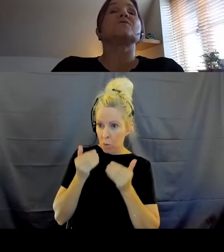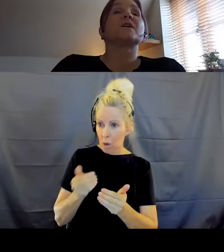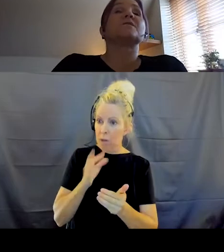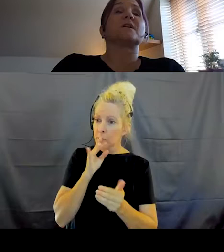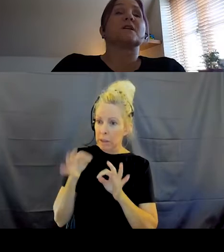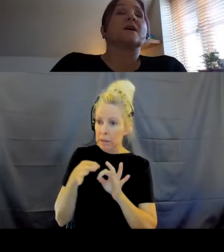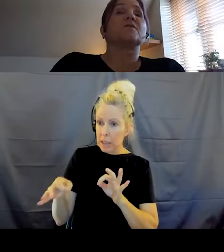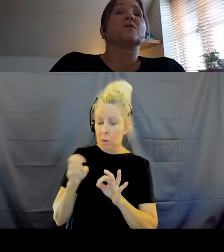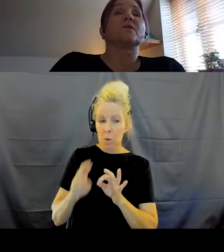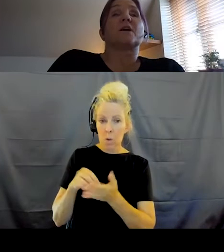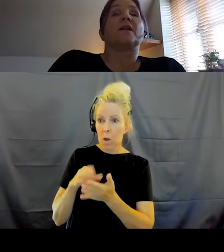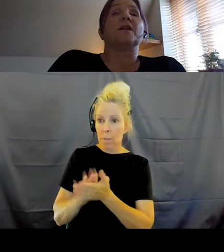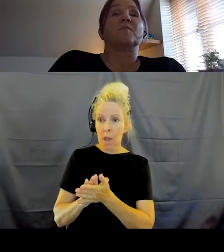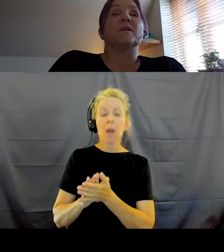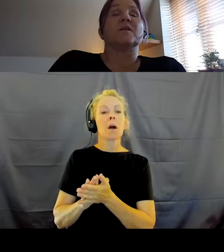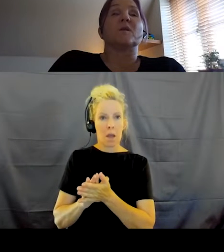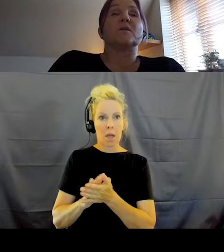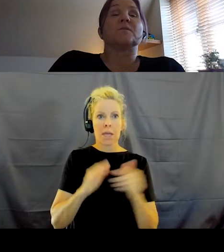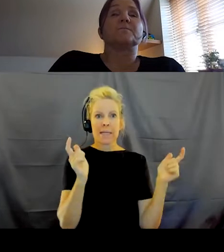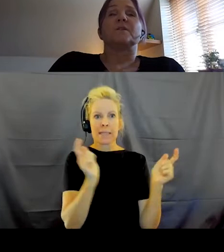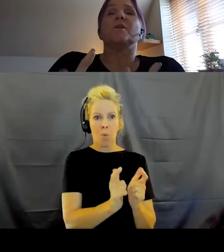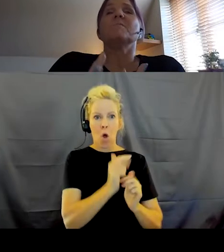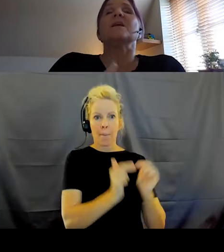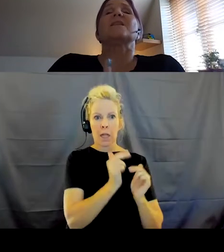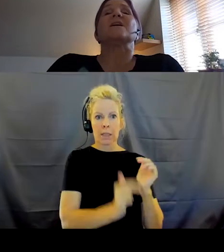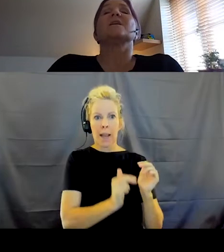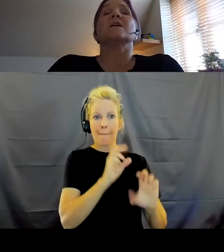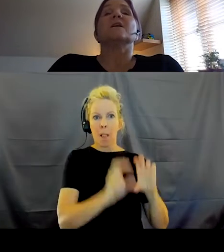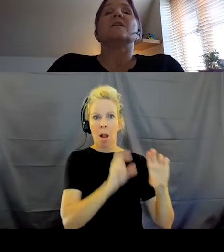it is reconstructed out of all of those tiny little building blocks. So you might think